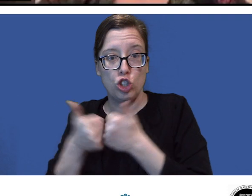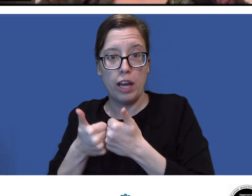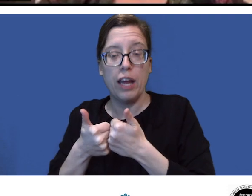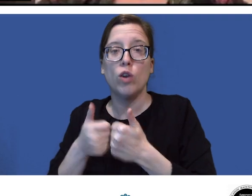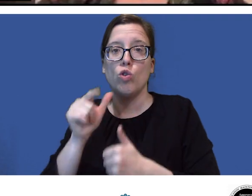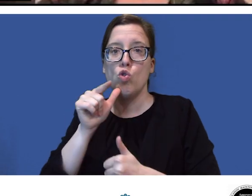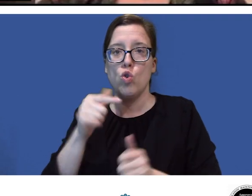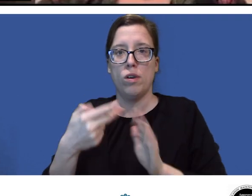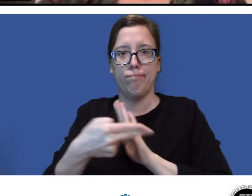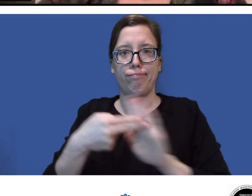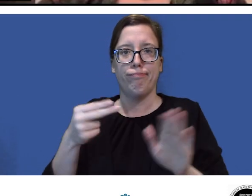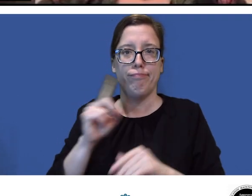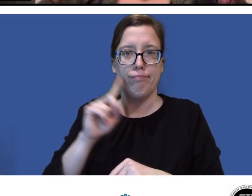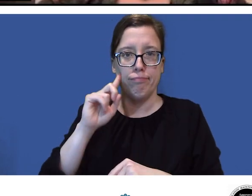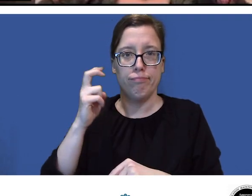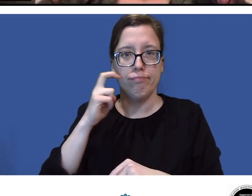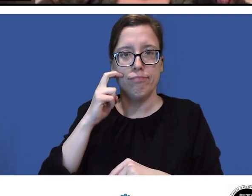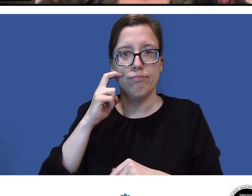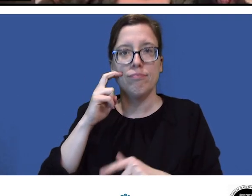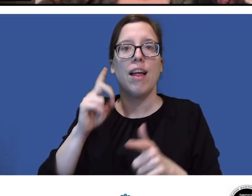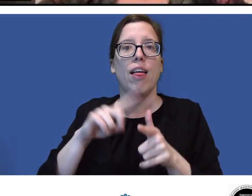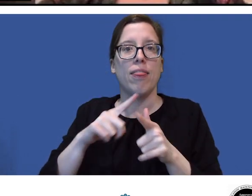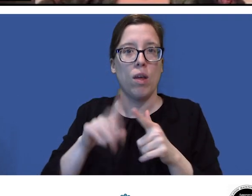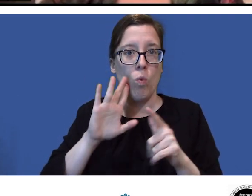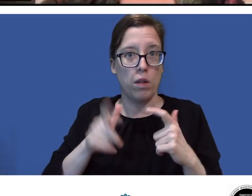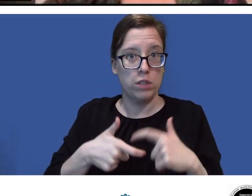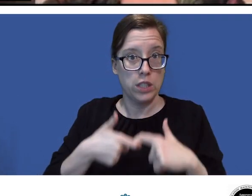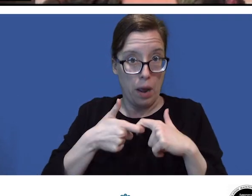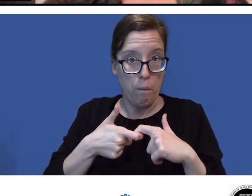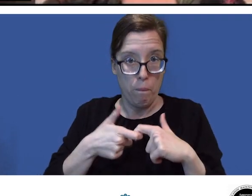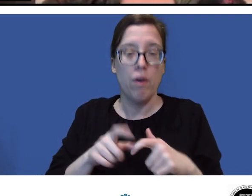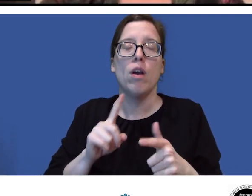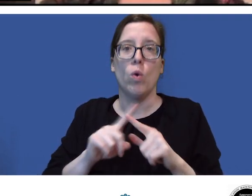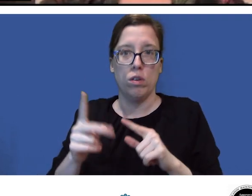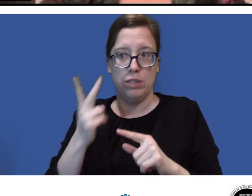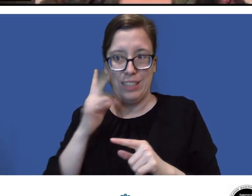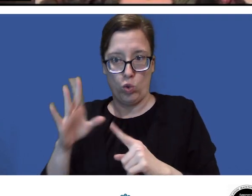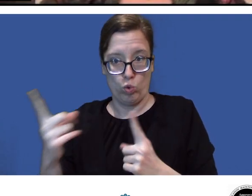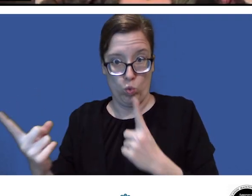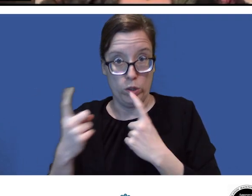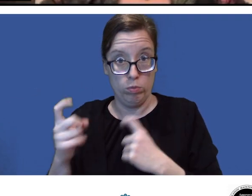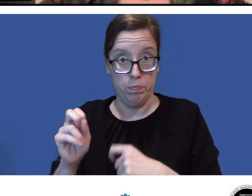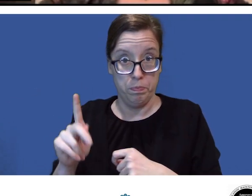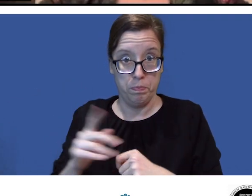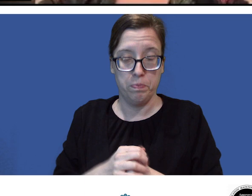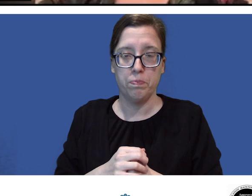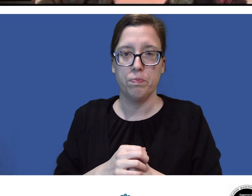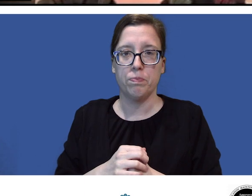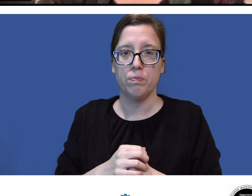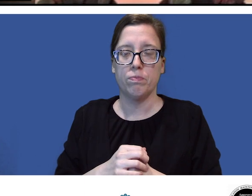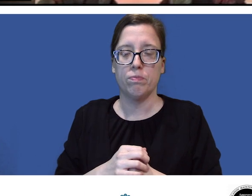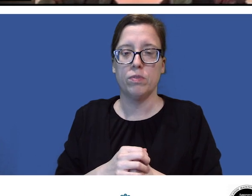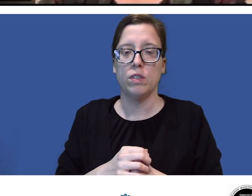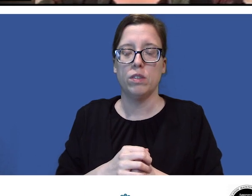and see if you have any questions for me. So we'll do this section and then we'll stop.